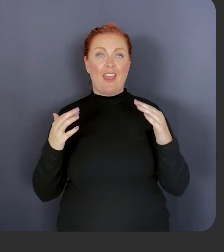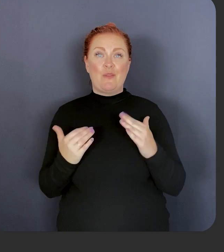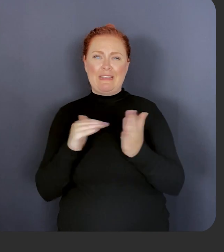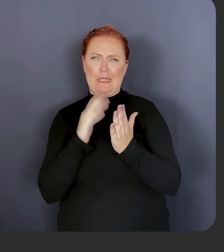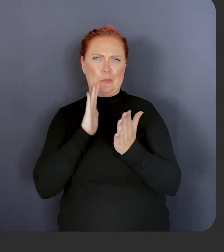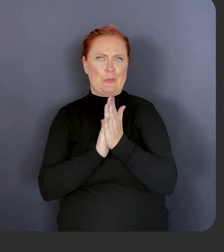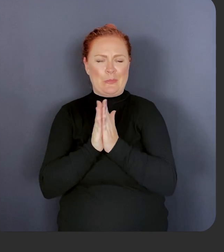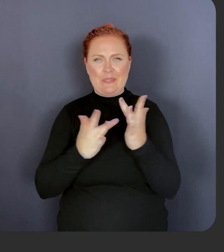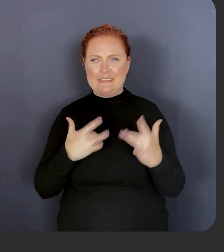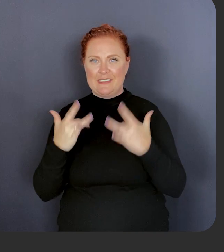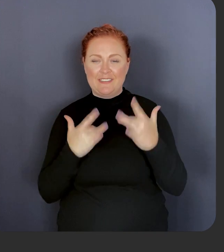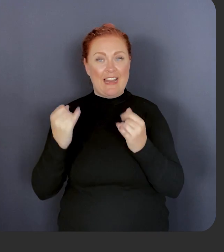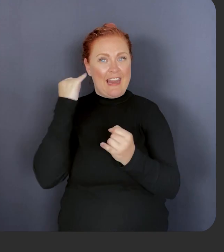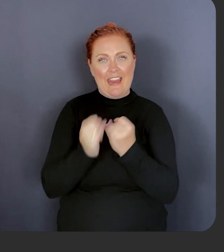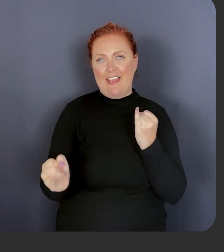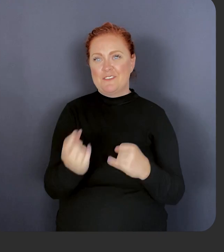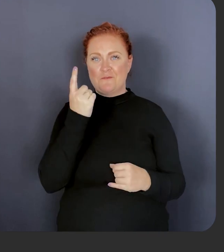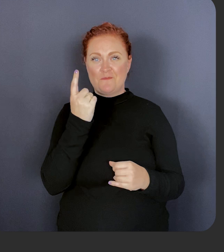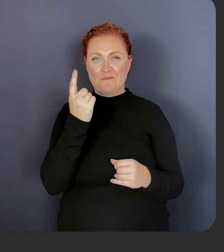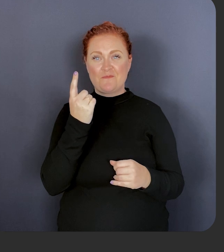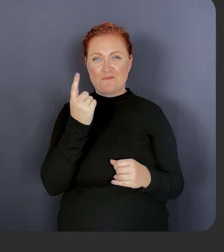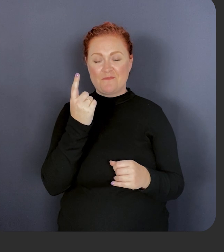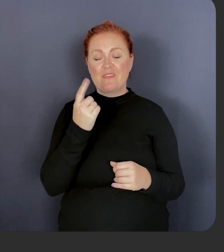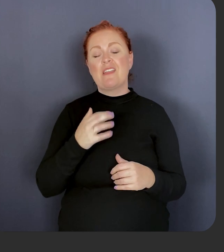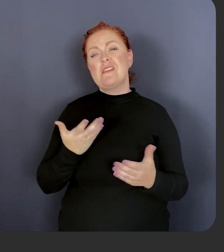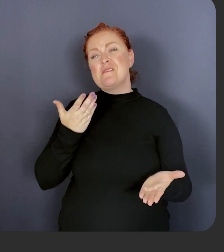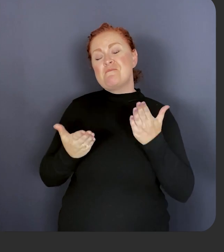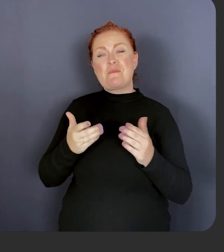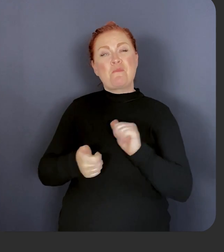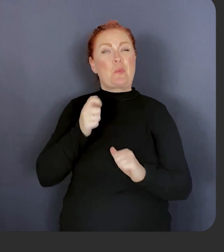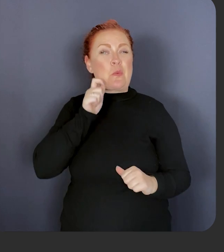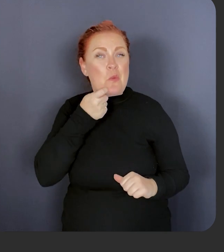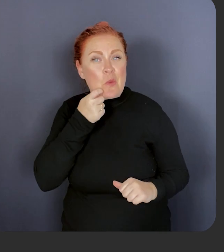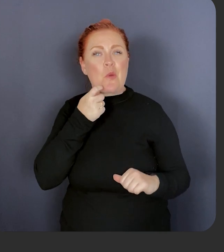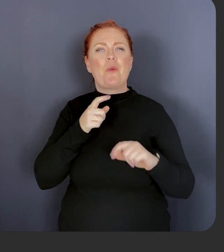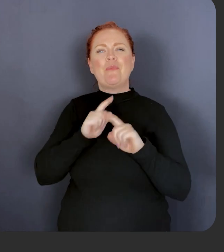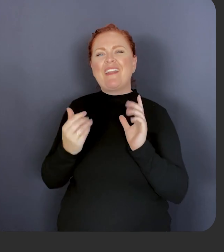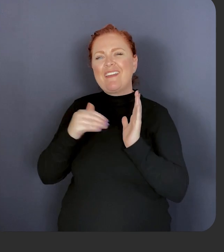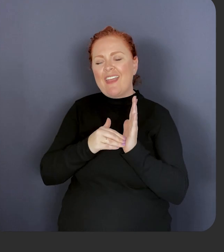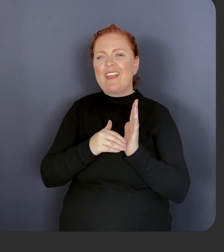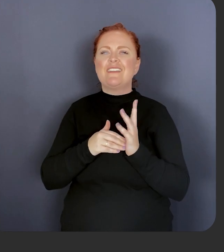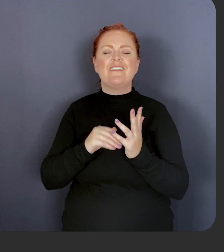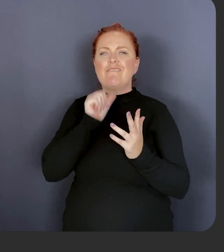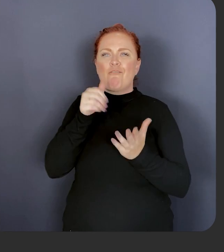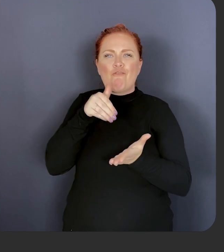we have one last thing, which is maybe the coolest but a little bit more niche thing, and that's something that we're going